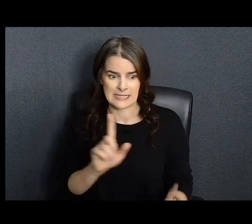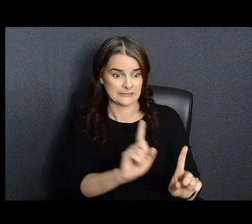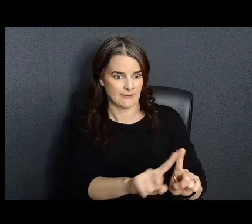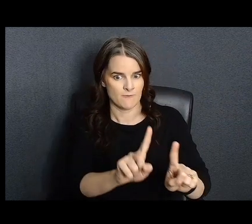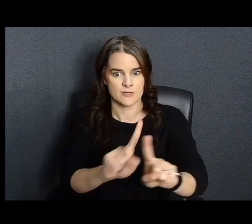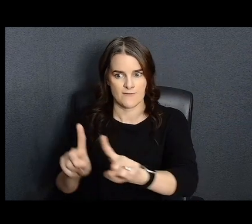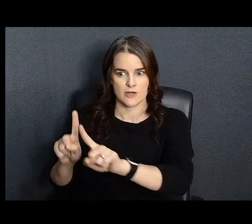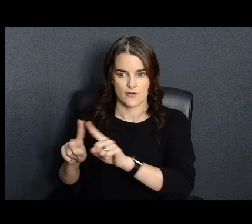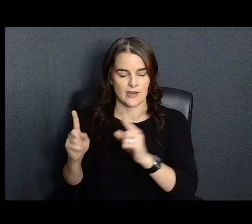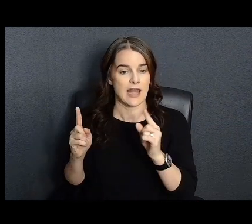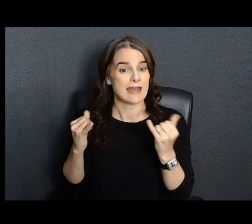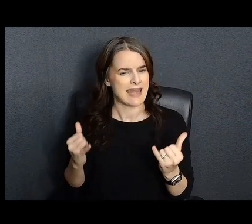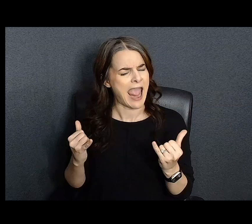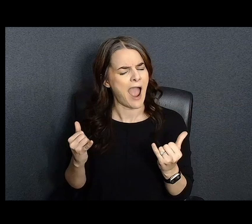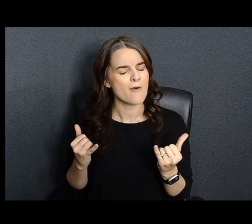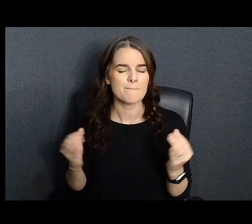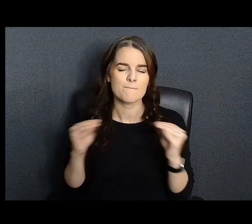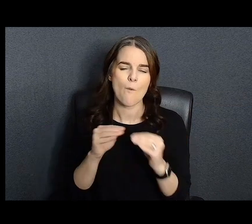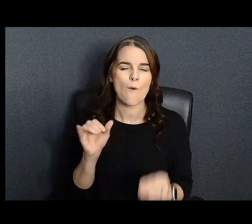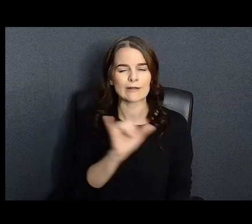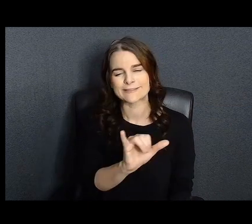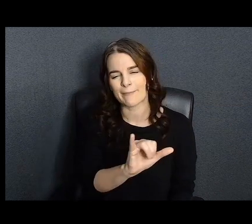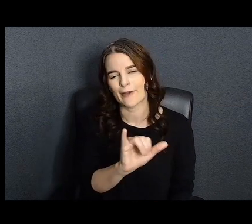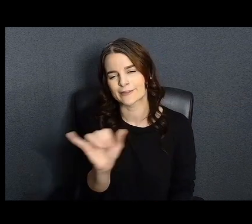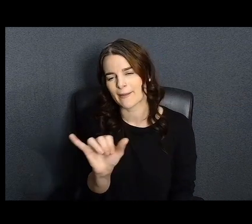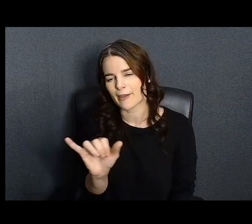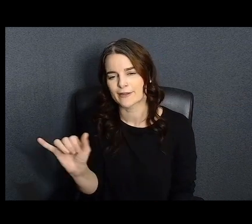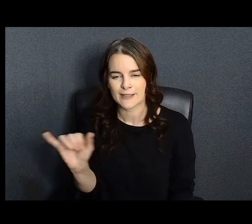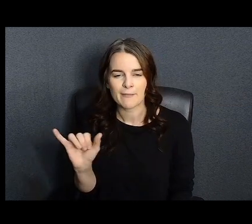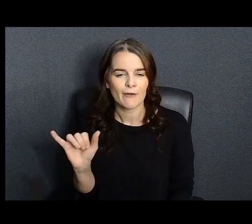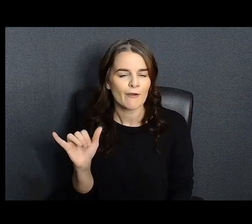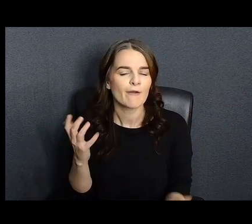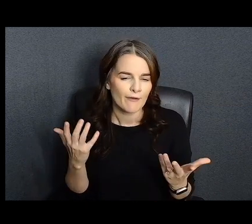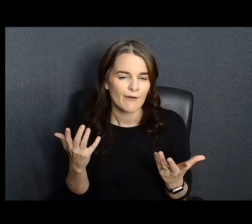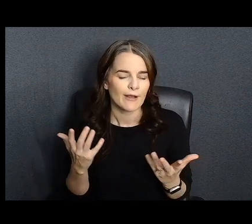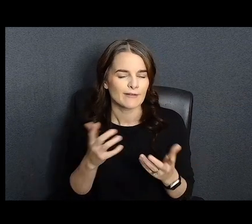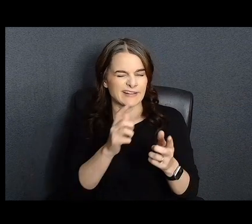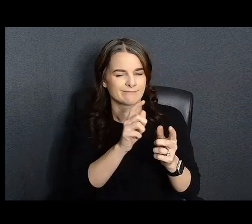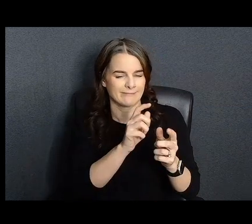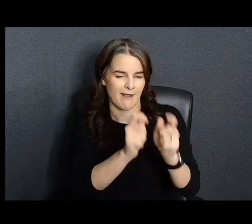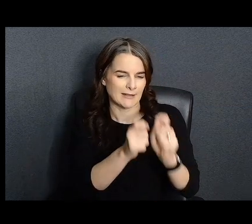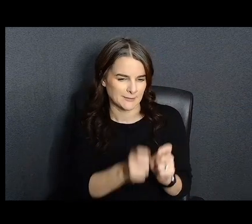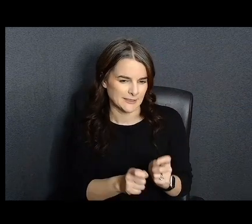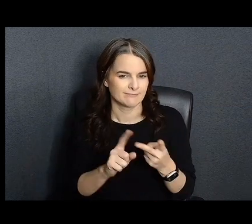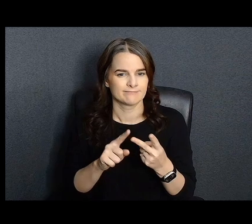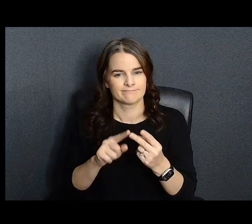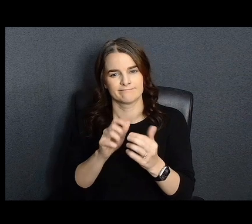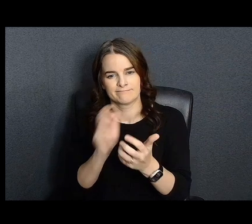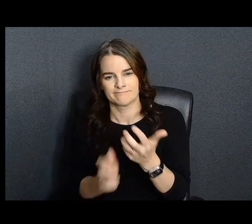a lot of the apps do have similar features in terms of customizations and editing. So right now, when we're looking at Proloquo,